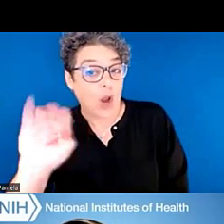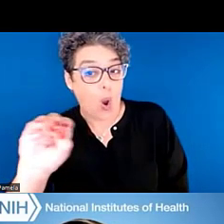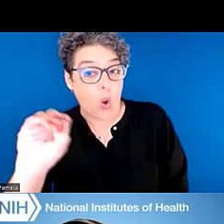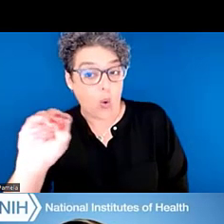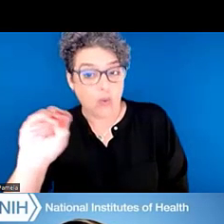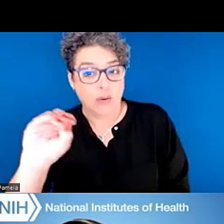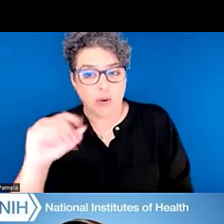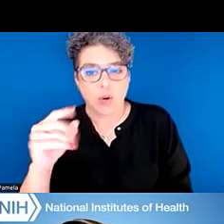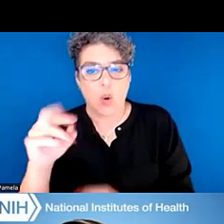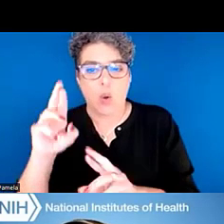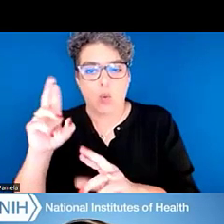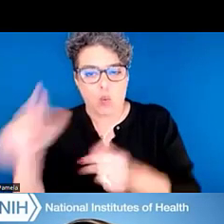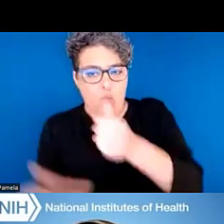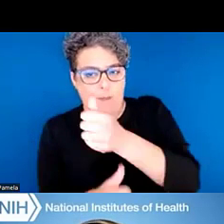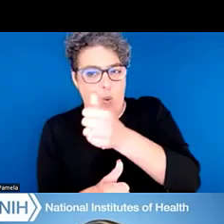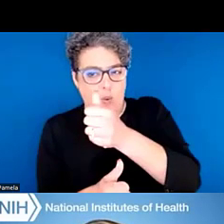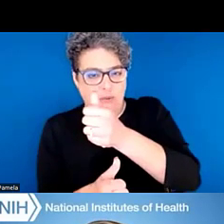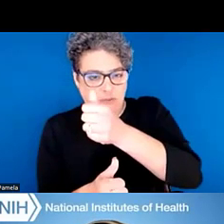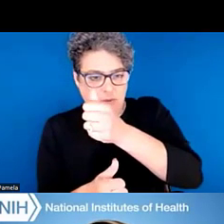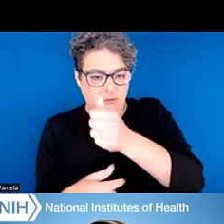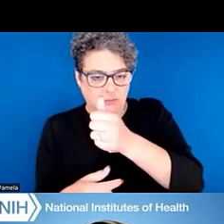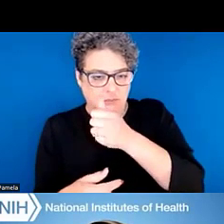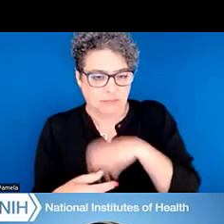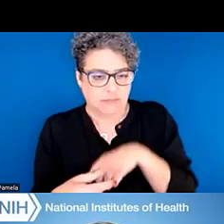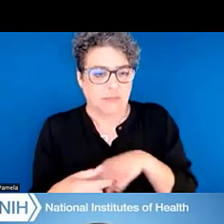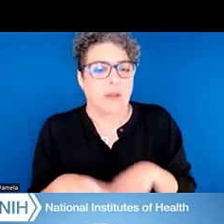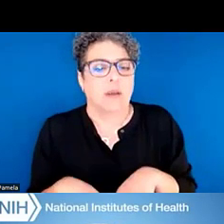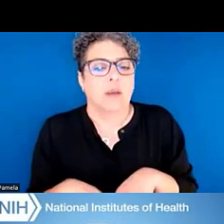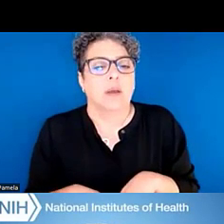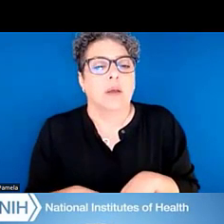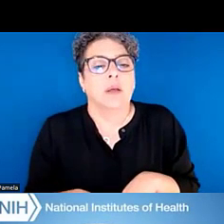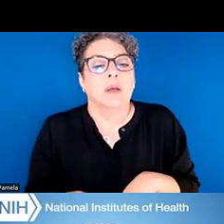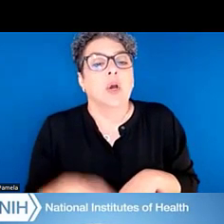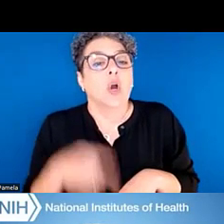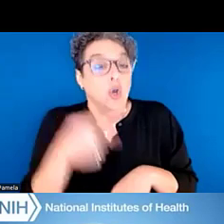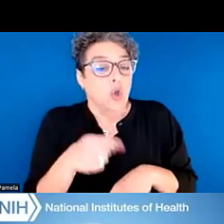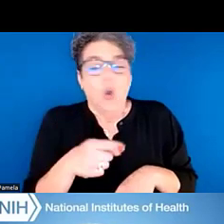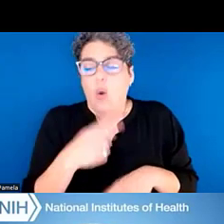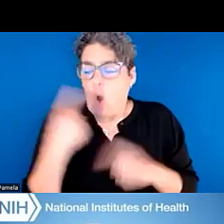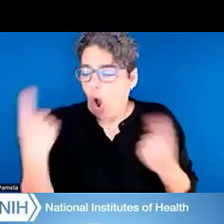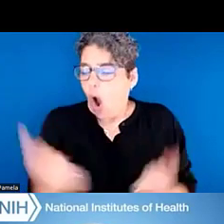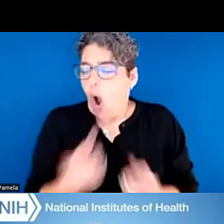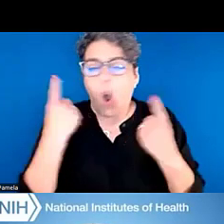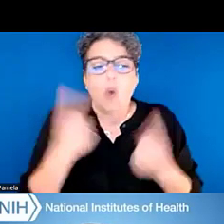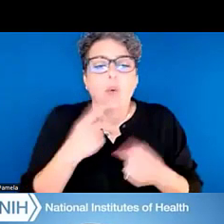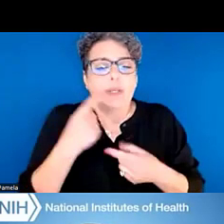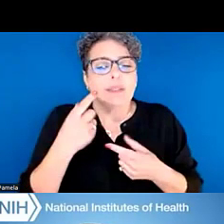and he reports to you .. . He or she reports to you. You regularly review IRB minutes,